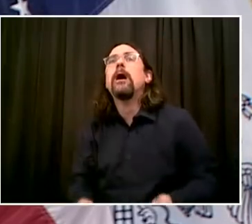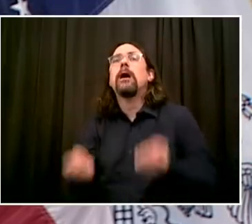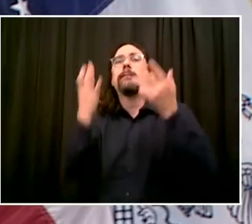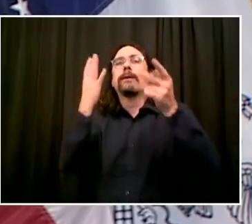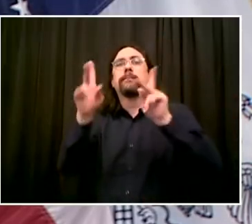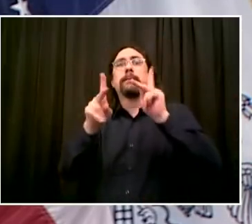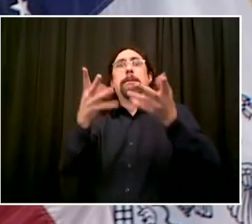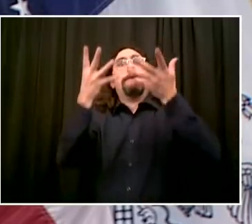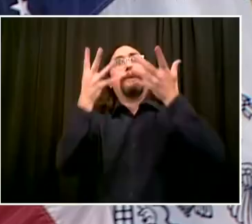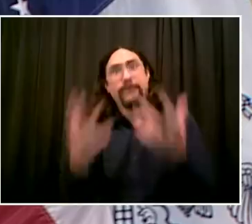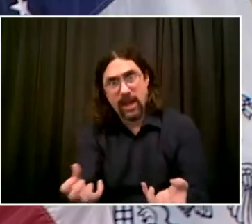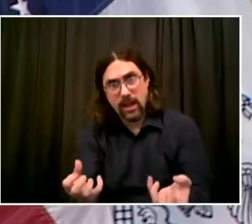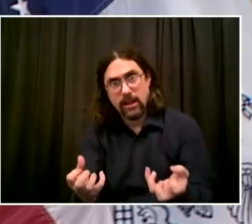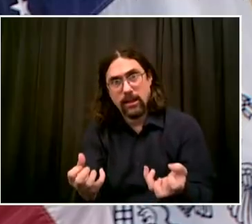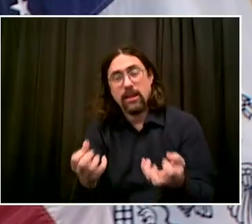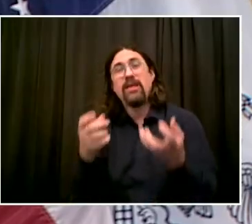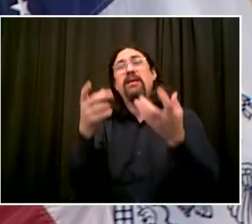TO GET A SENSE ON HOW MANY KIDS WANTED EITHR